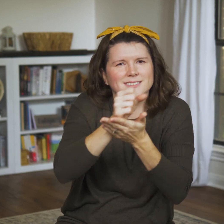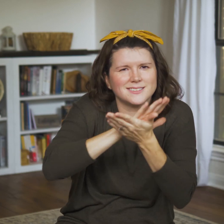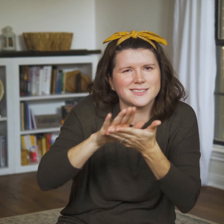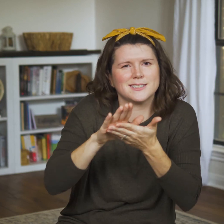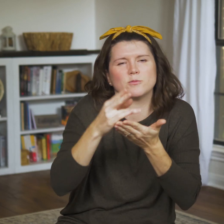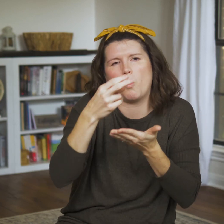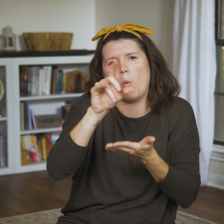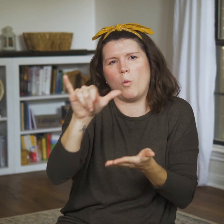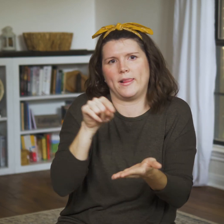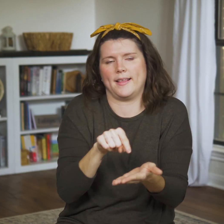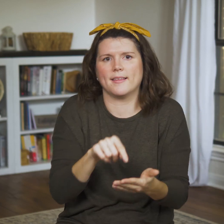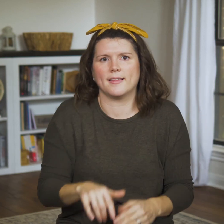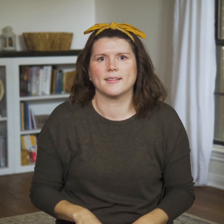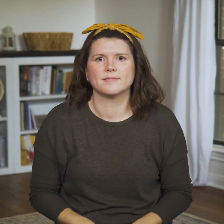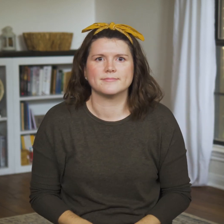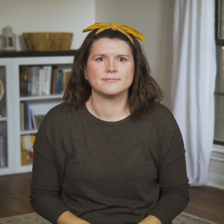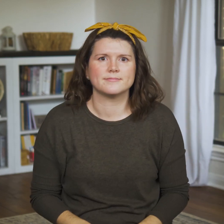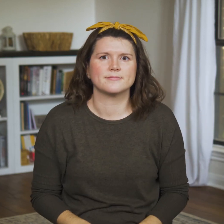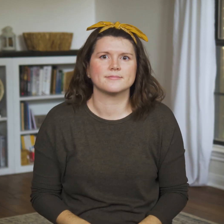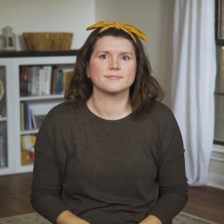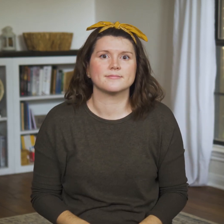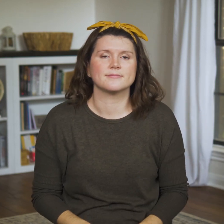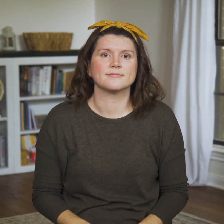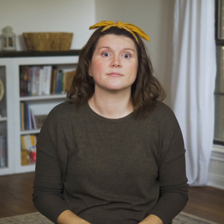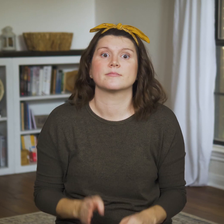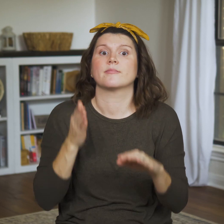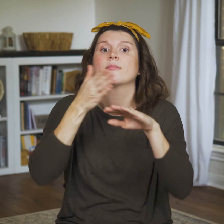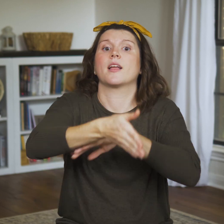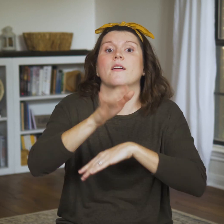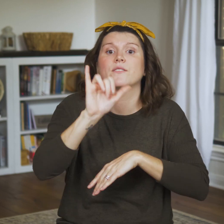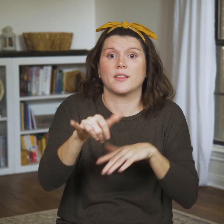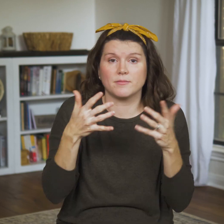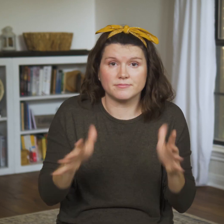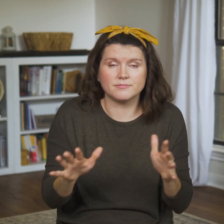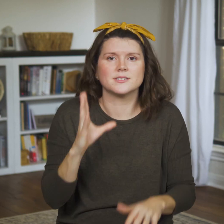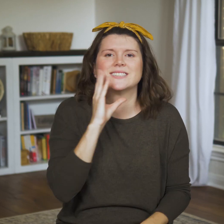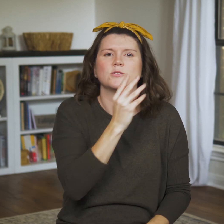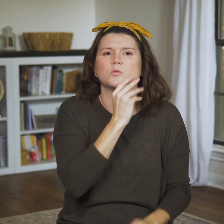These virgins—likely young women or girls